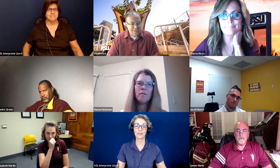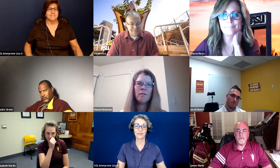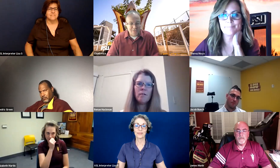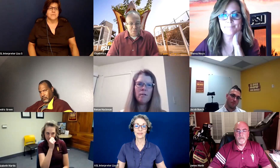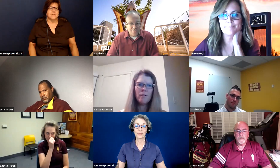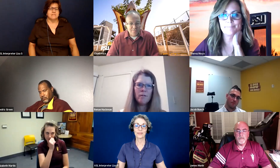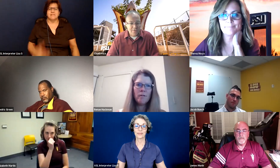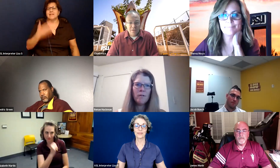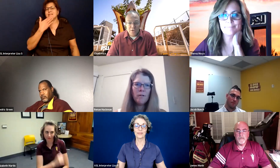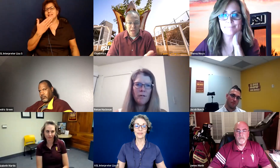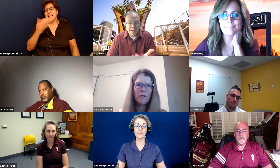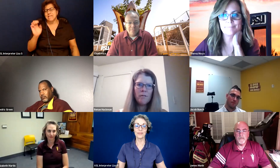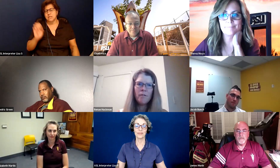Thanks Elizabeth. Renae.